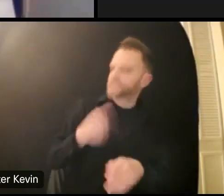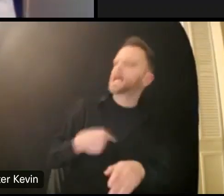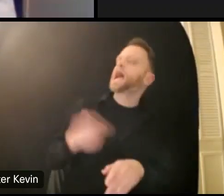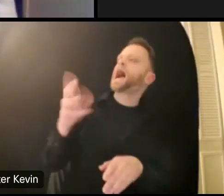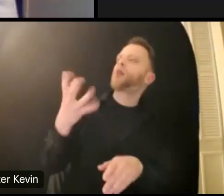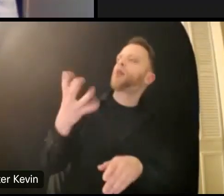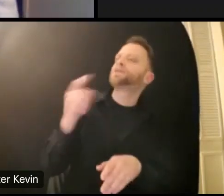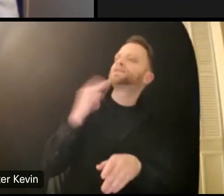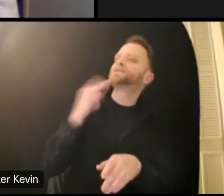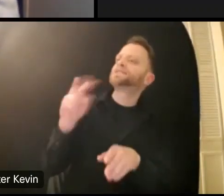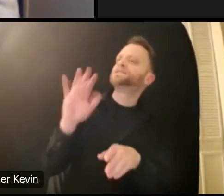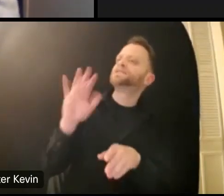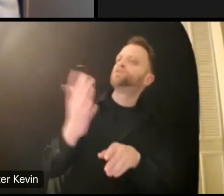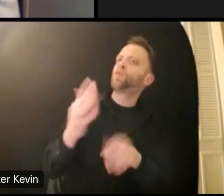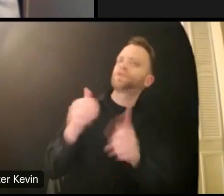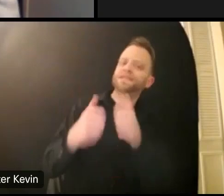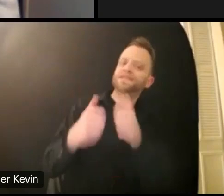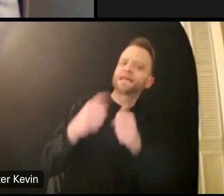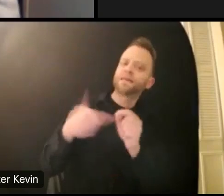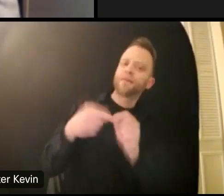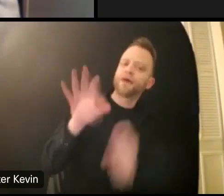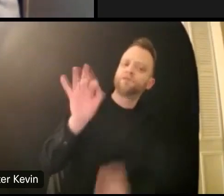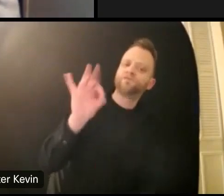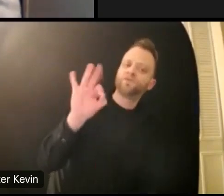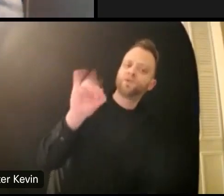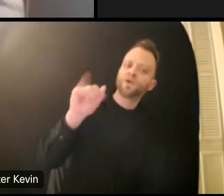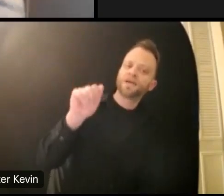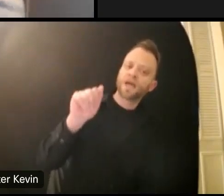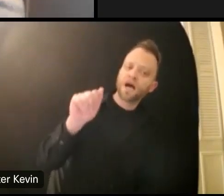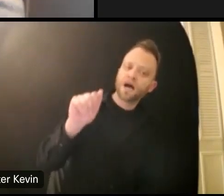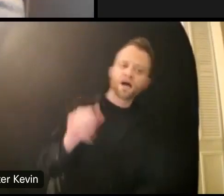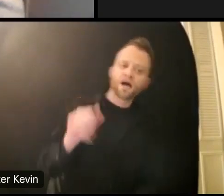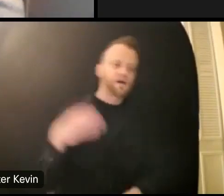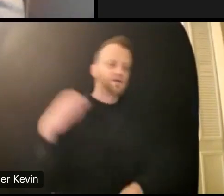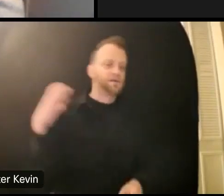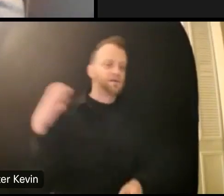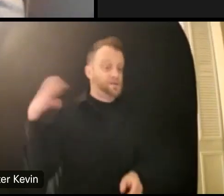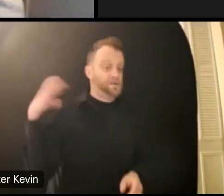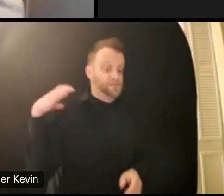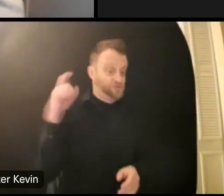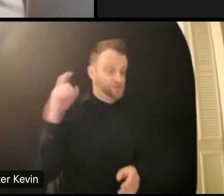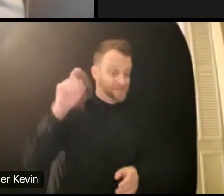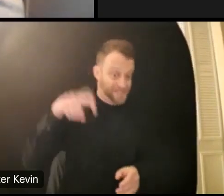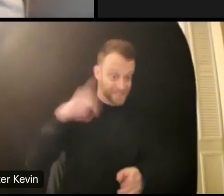practical answer. I'm sure others may have better legal ... (Kramer) So is the respons,e I mean,